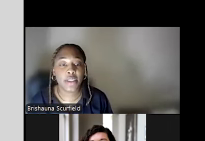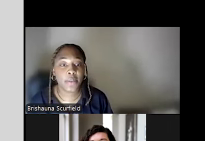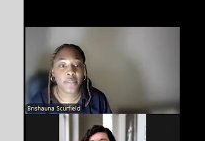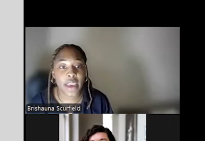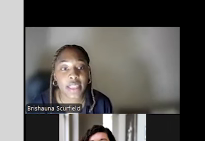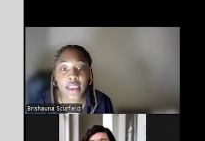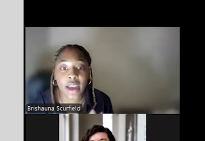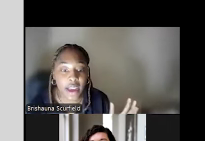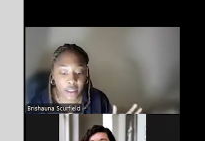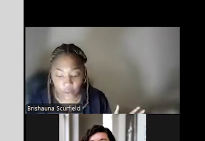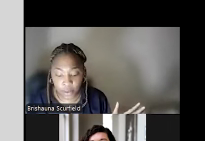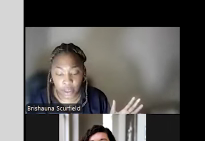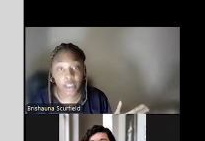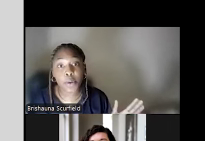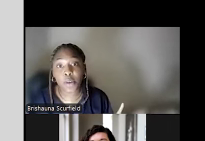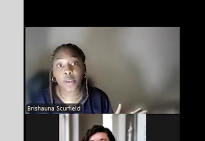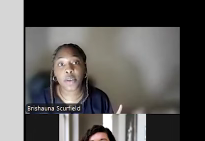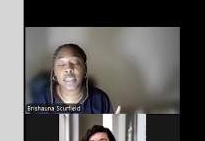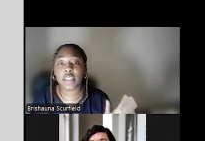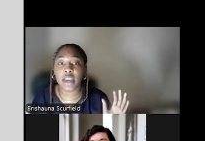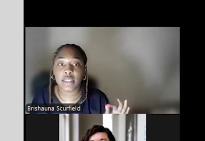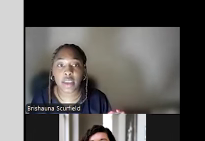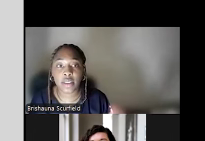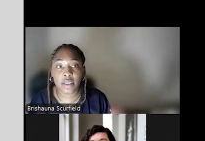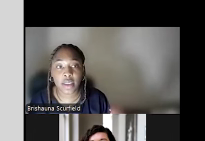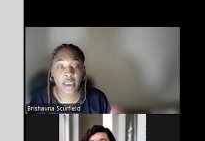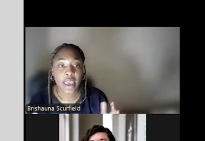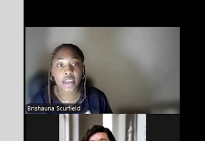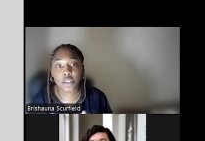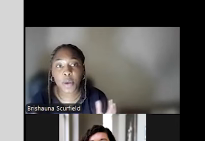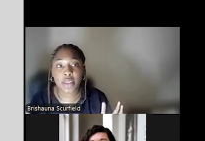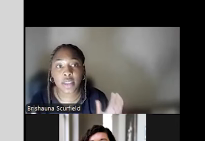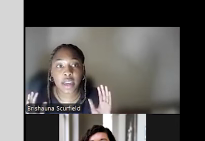now that we've had the high level level overview, let's just kind of take a look as to what this